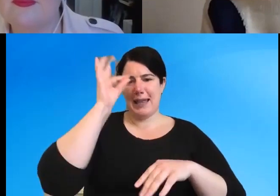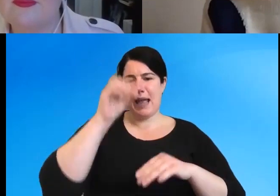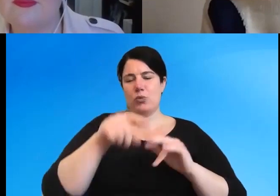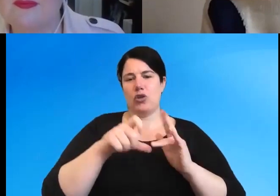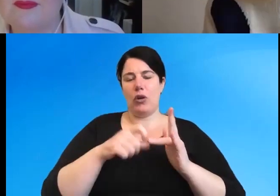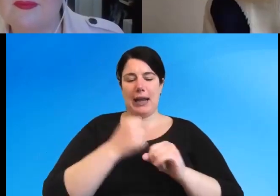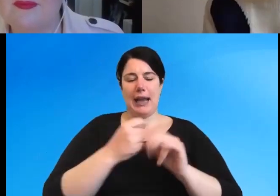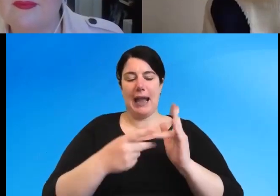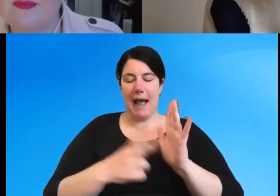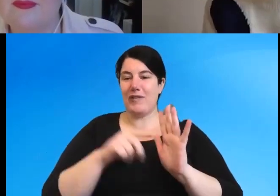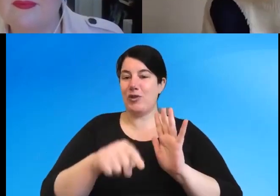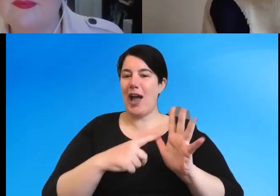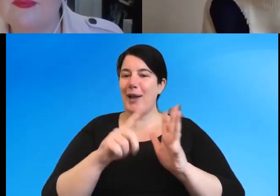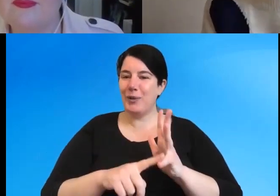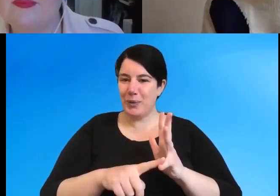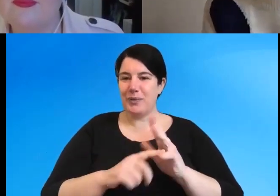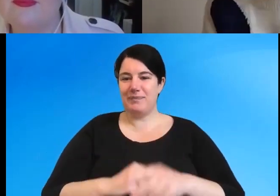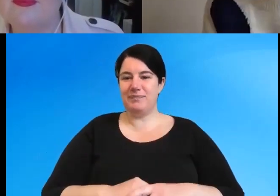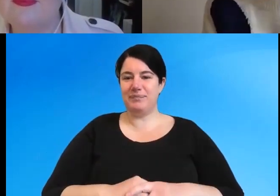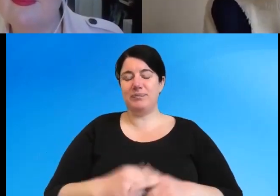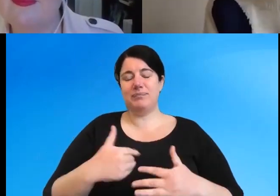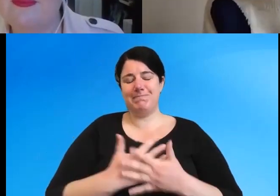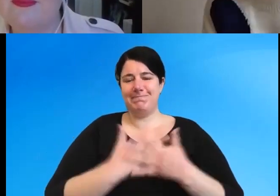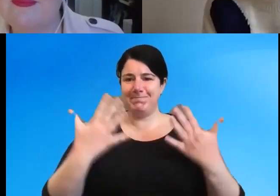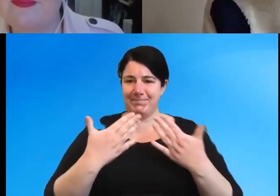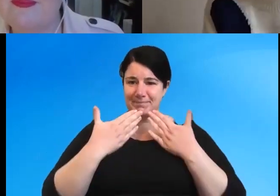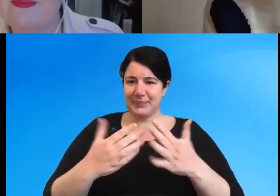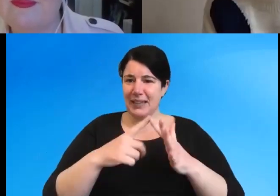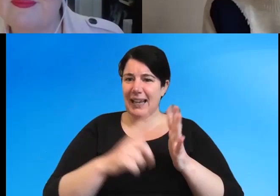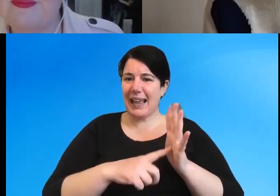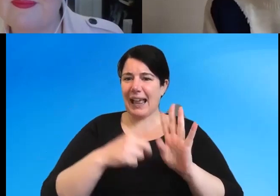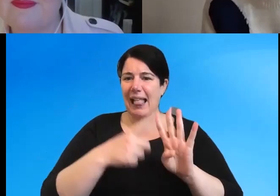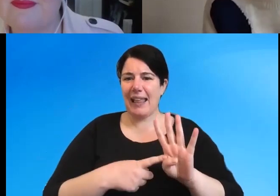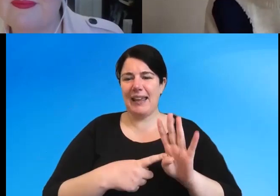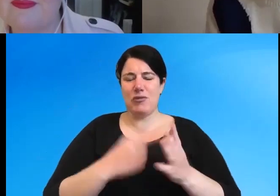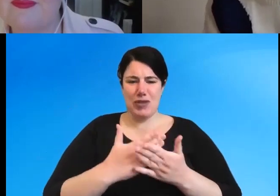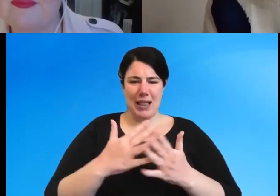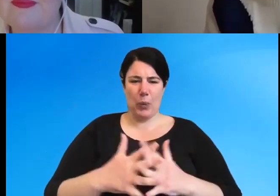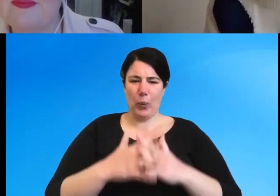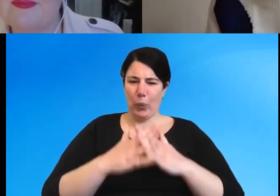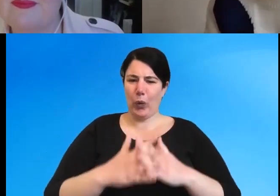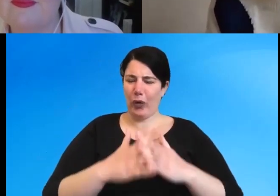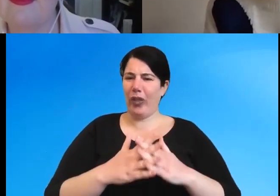We'll get back to you. I want to say thank you again. That's such a useful session. As we